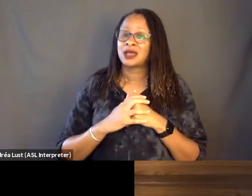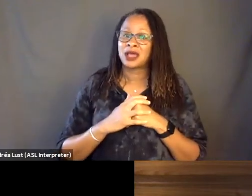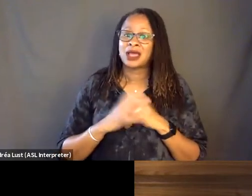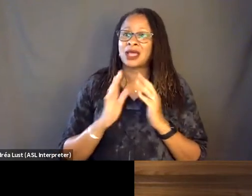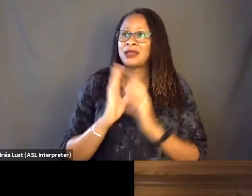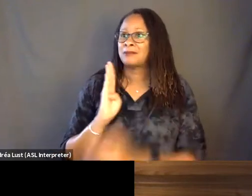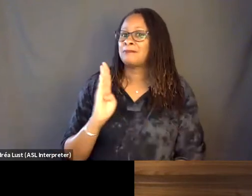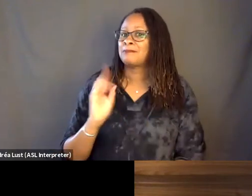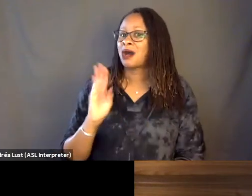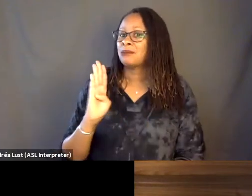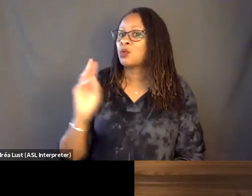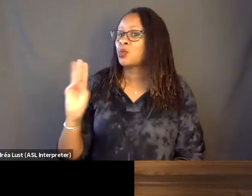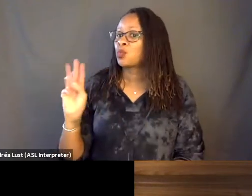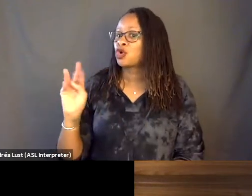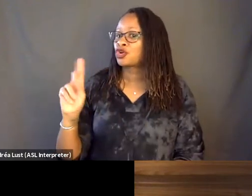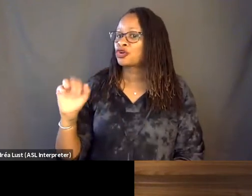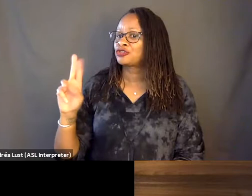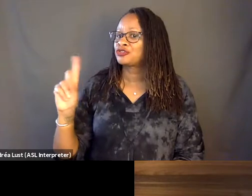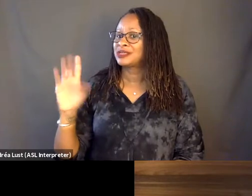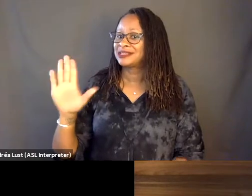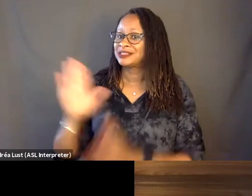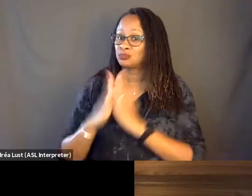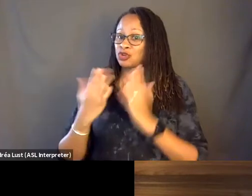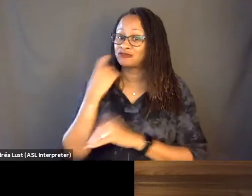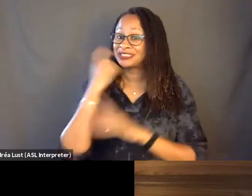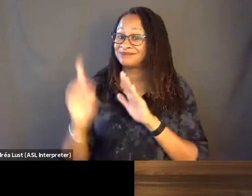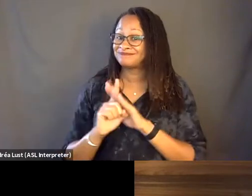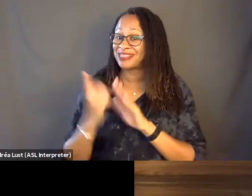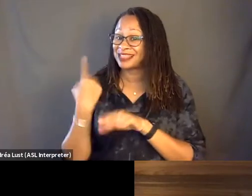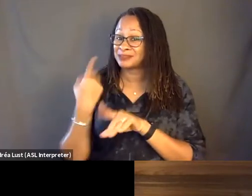out last month, our president brags